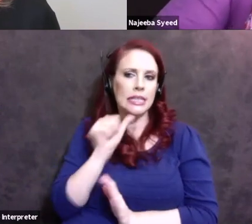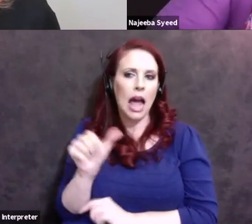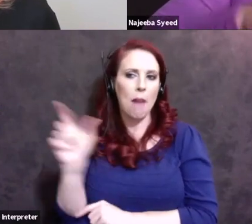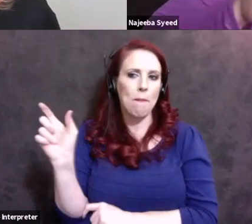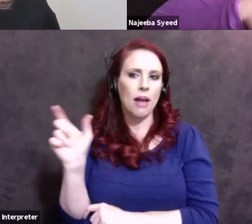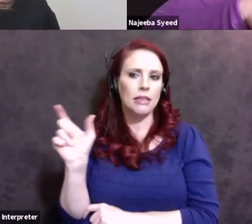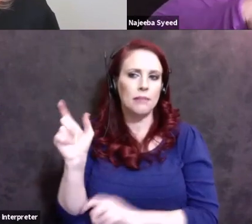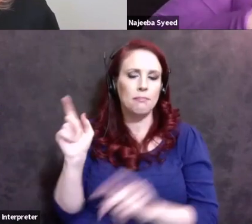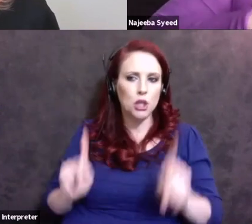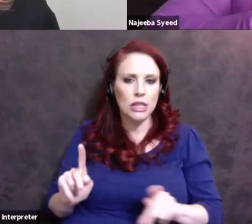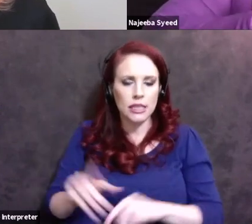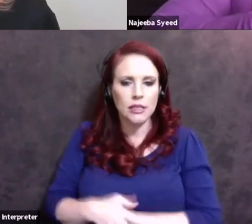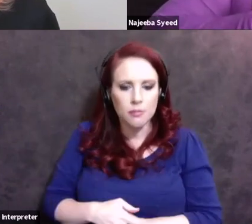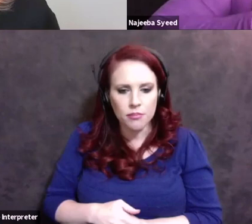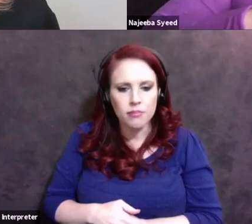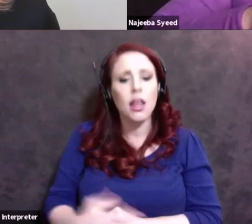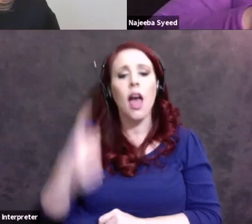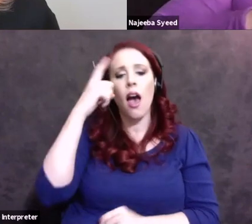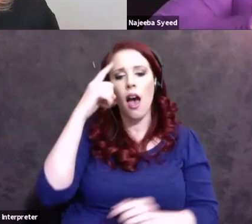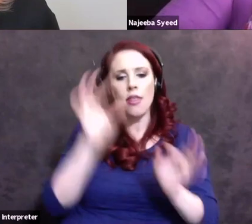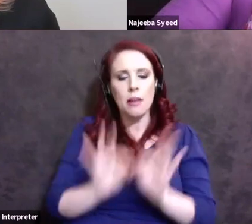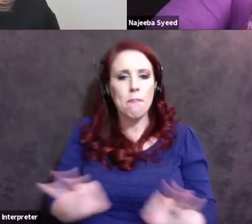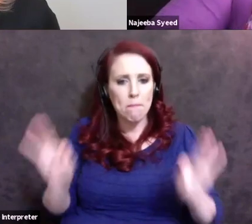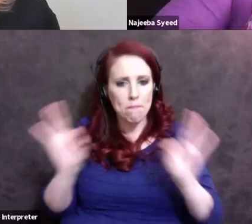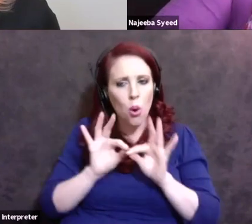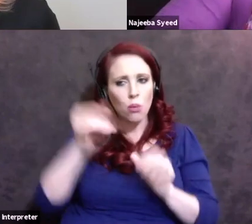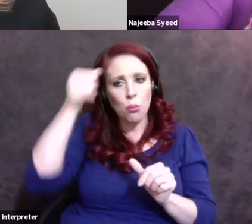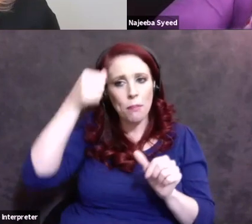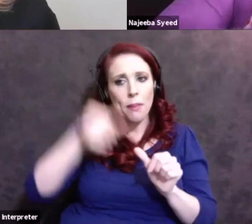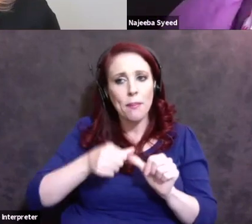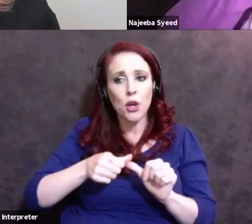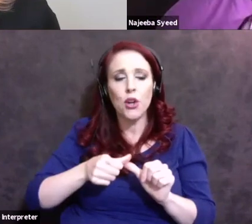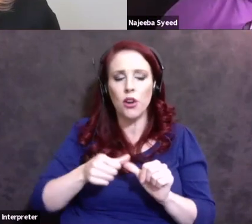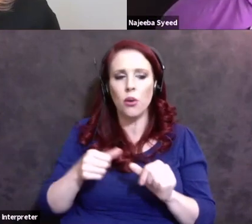I think it is important to keep in mind, and this is something we also spoke about, is